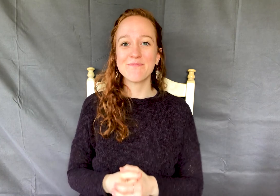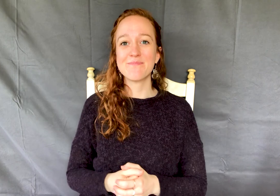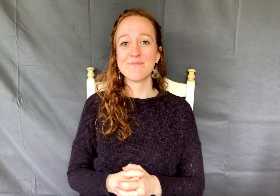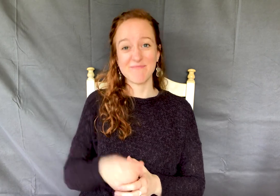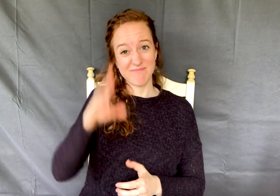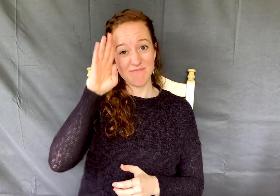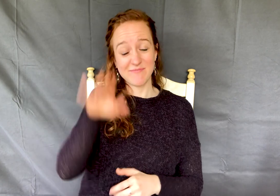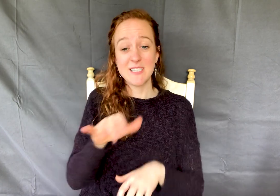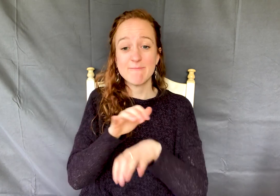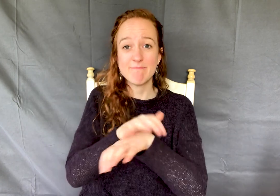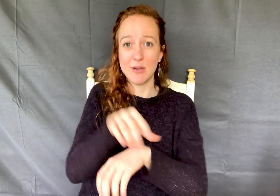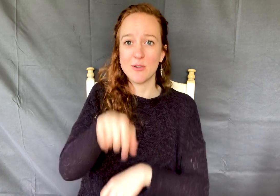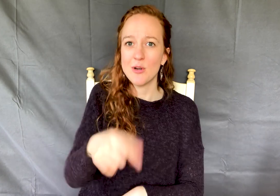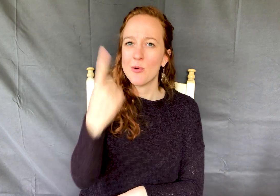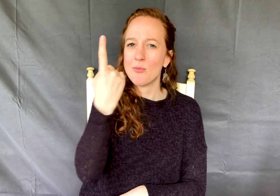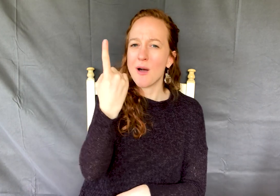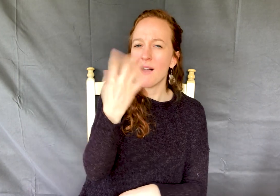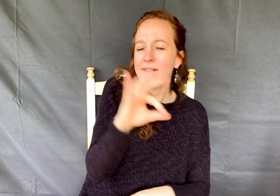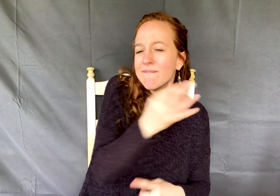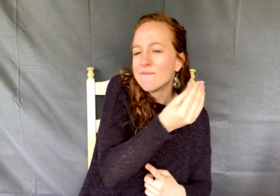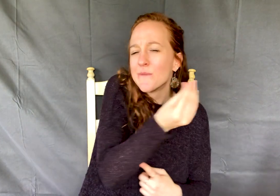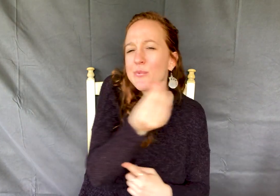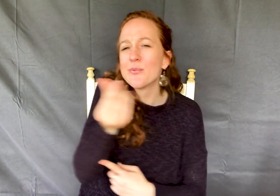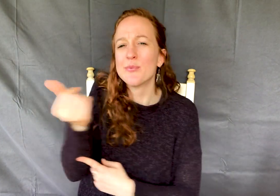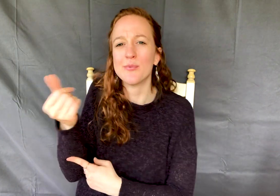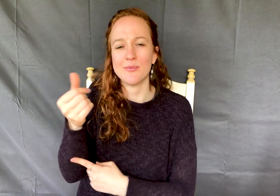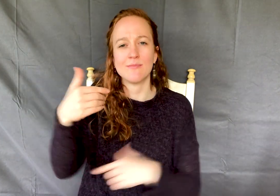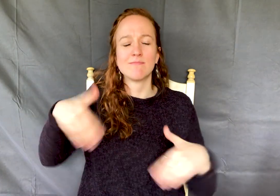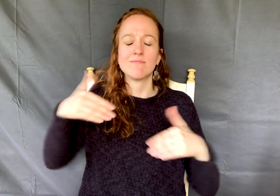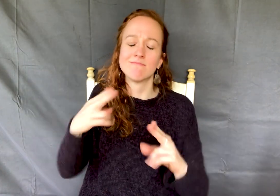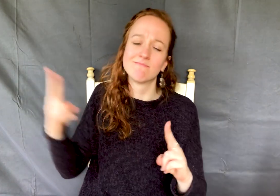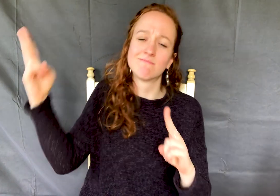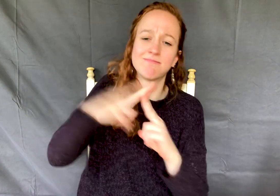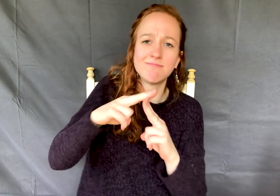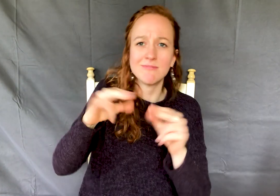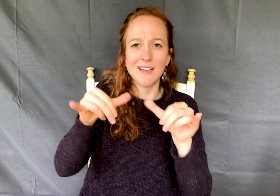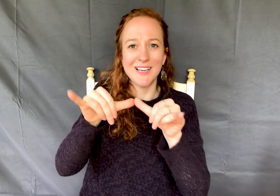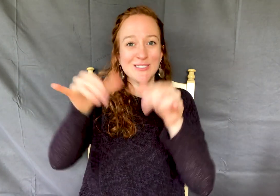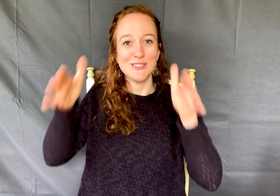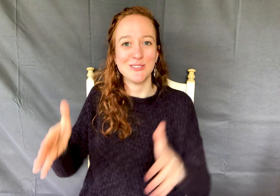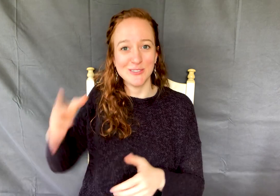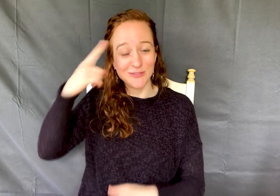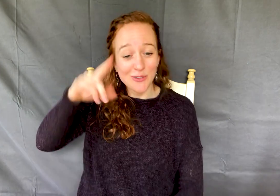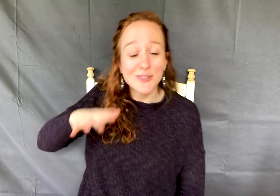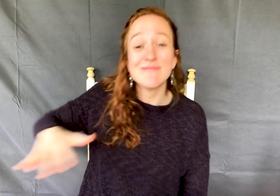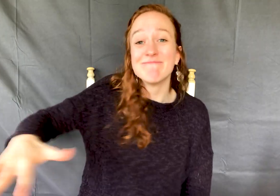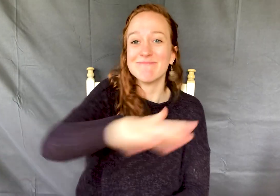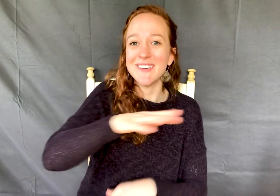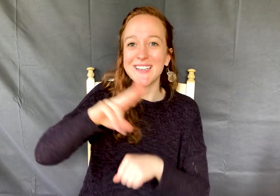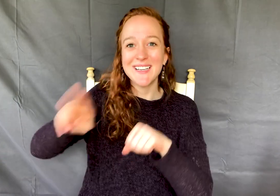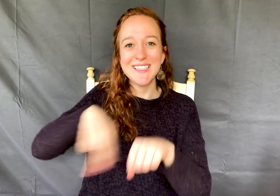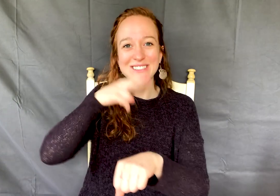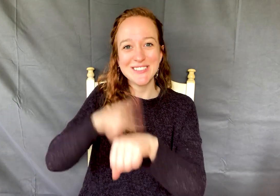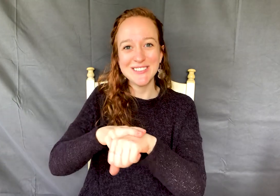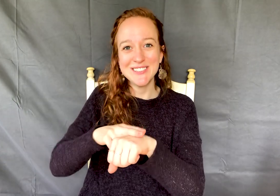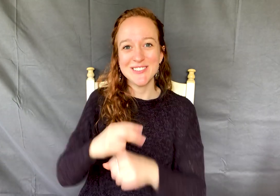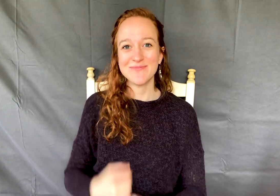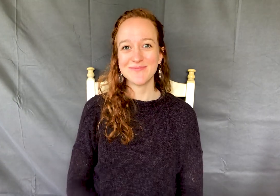They are probably one of nature's most magnificent engineers.